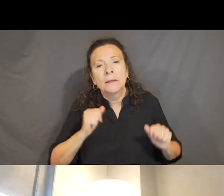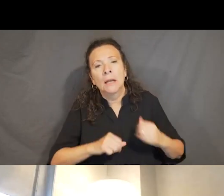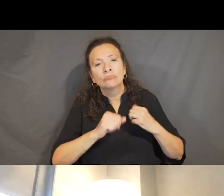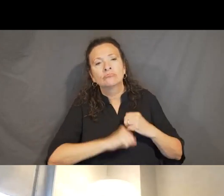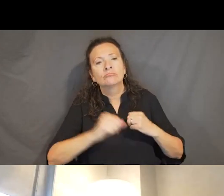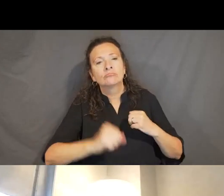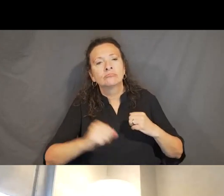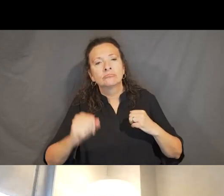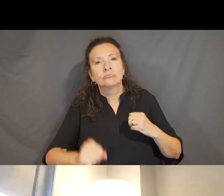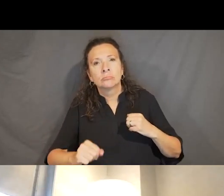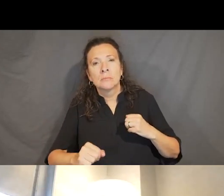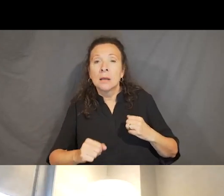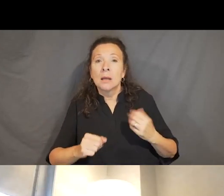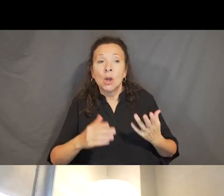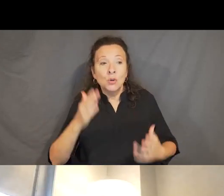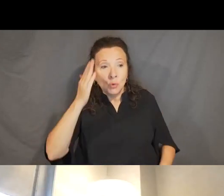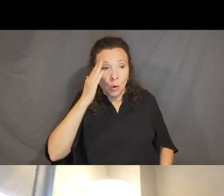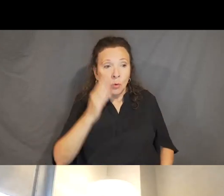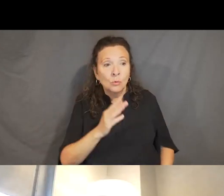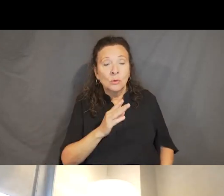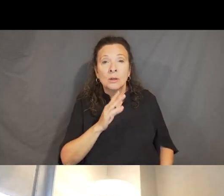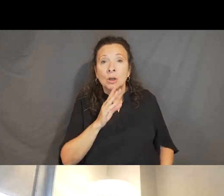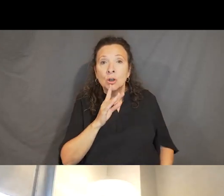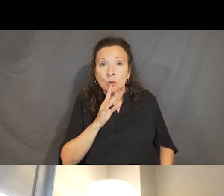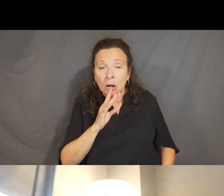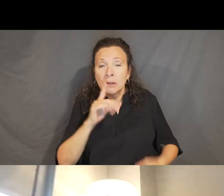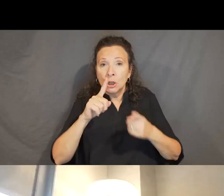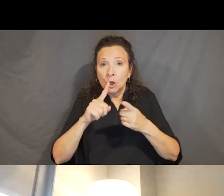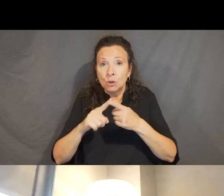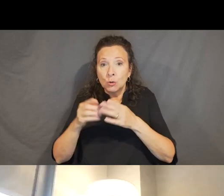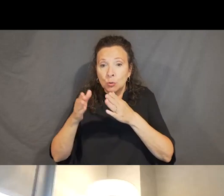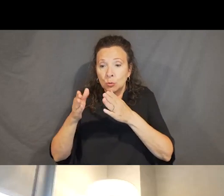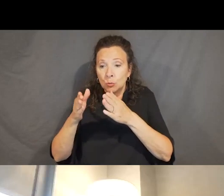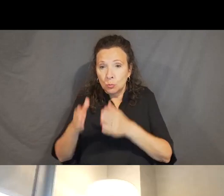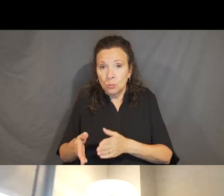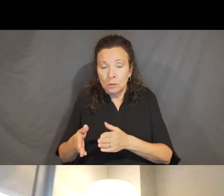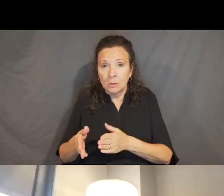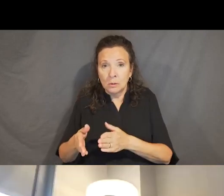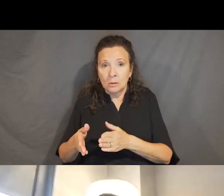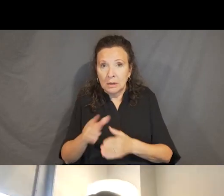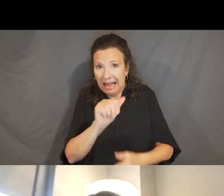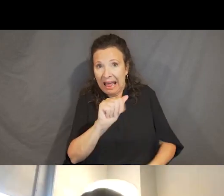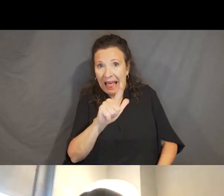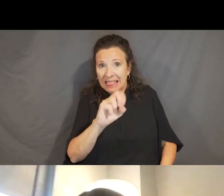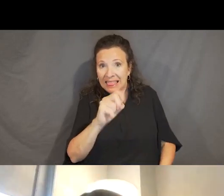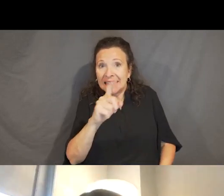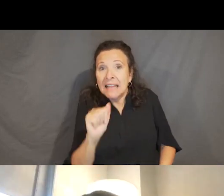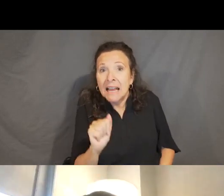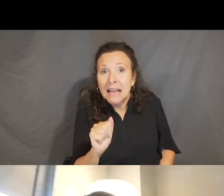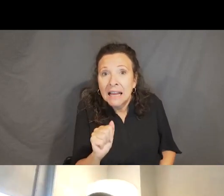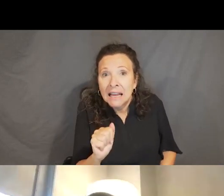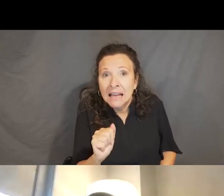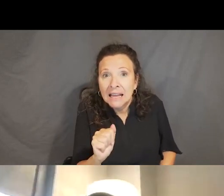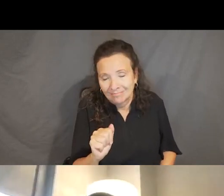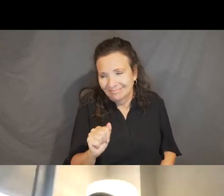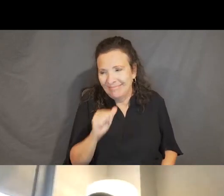the speaker, talking to my Alexa -- She is not in the room, she can't hear me.